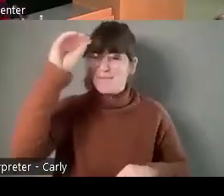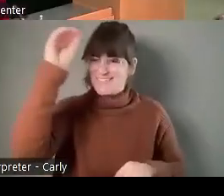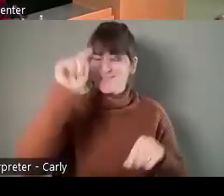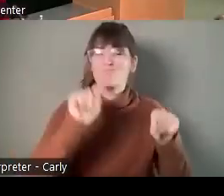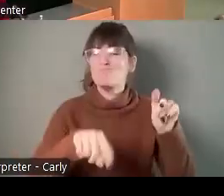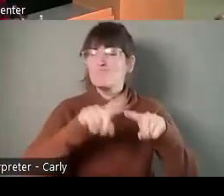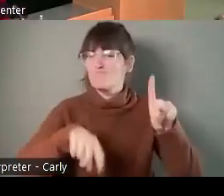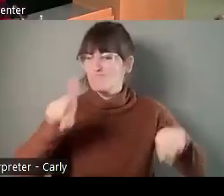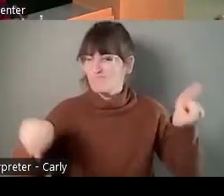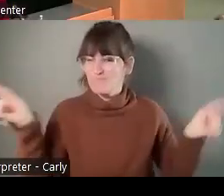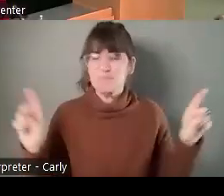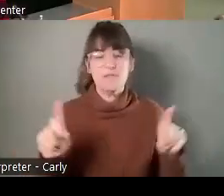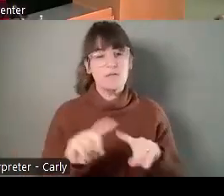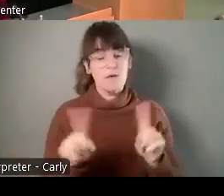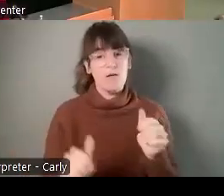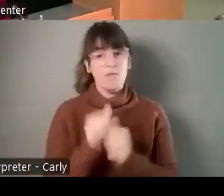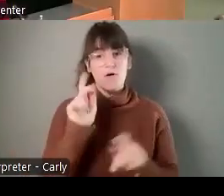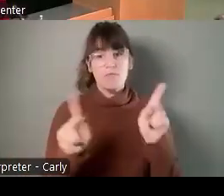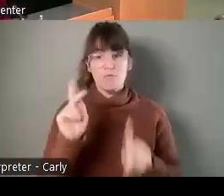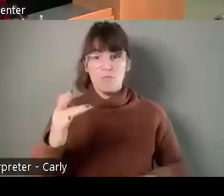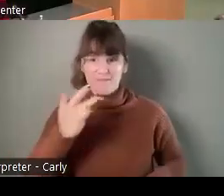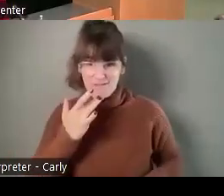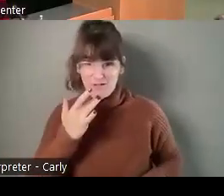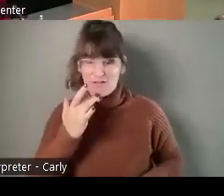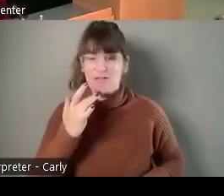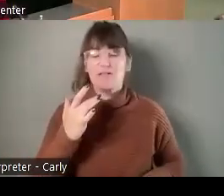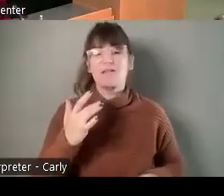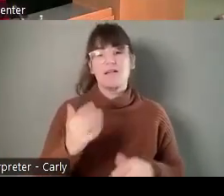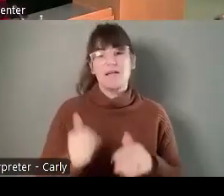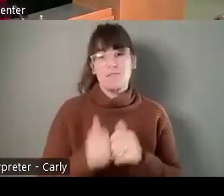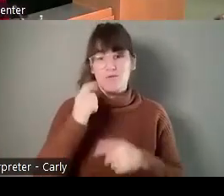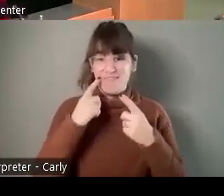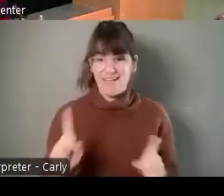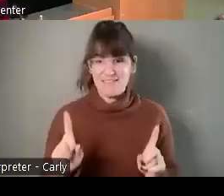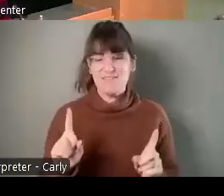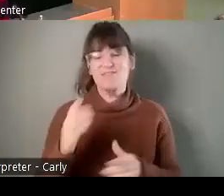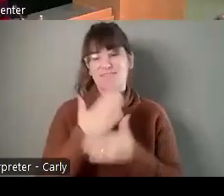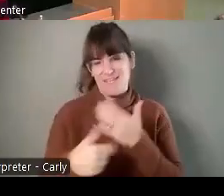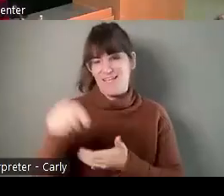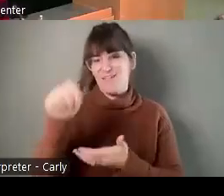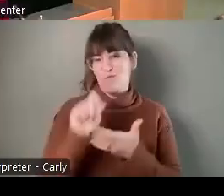But what people really prefer and what we found to be most effective is handwritten notes. And